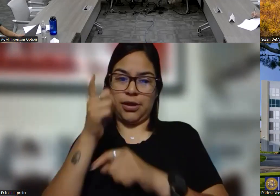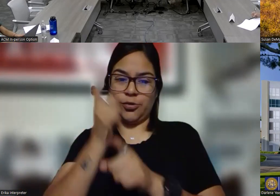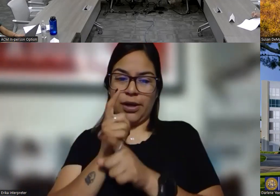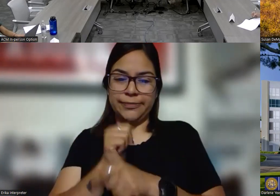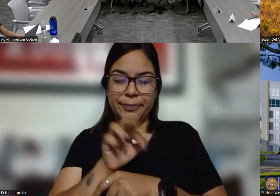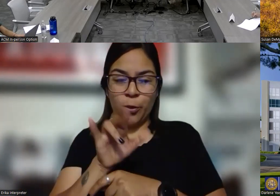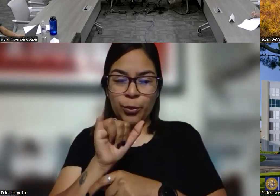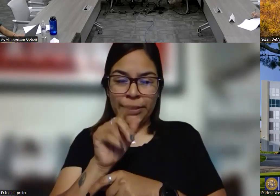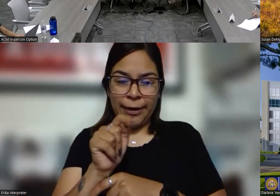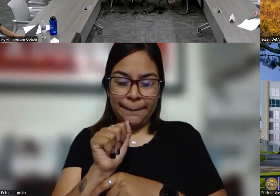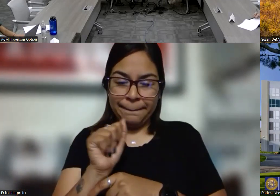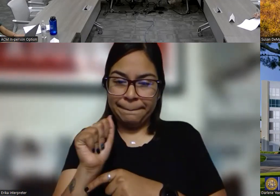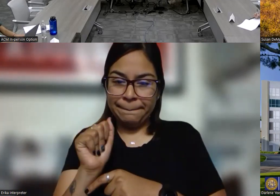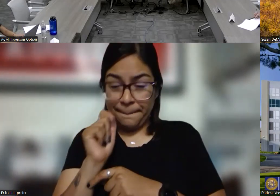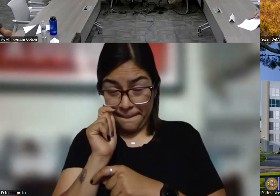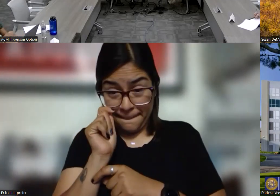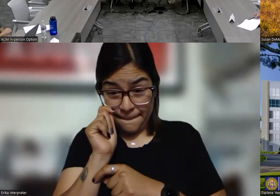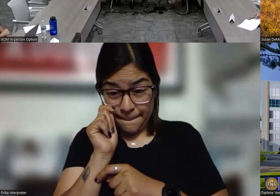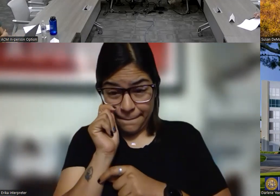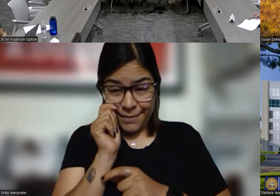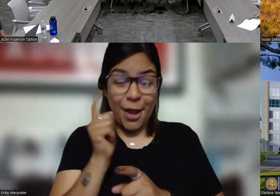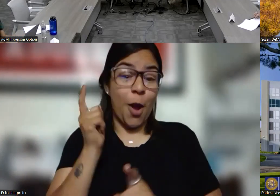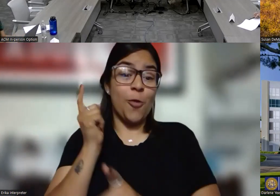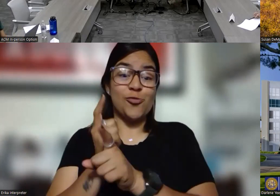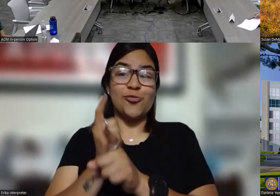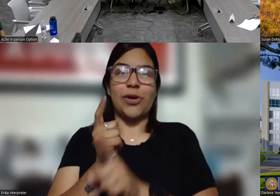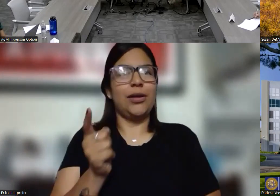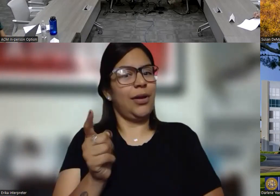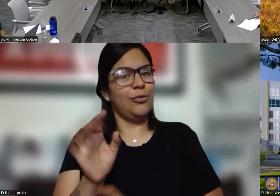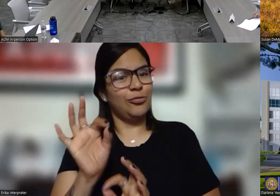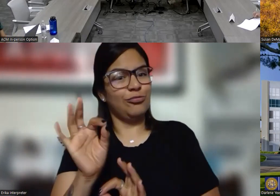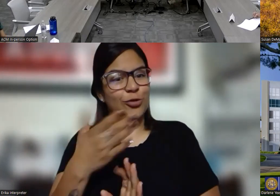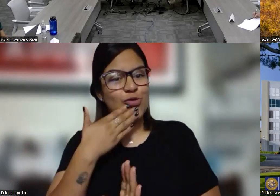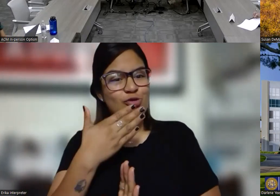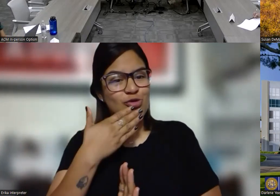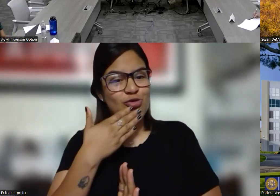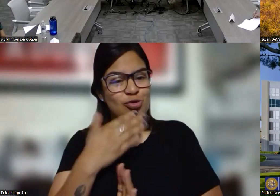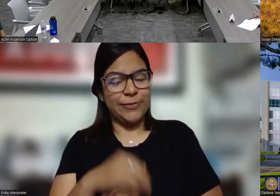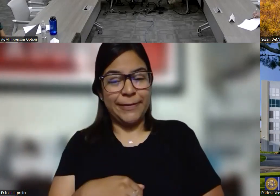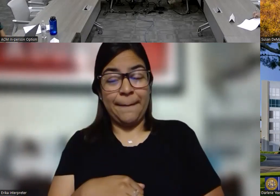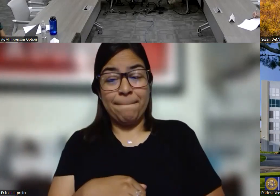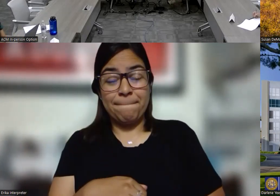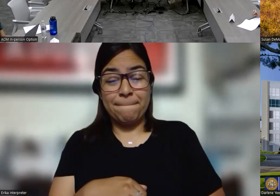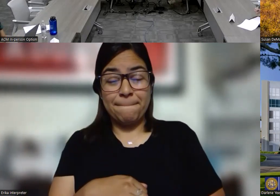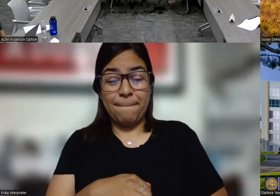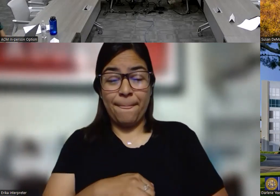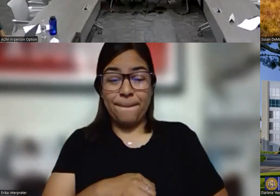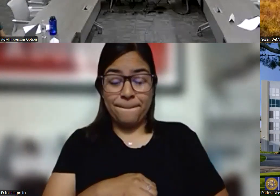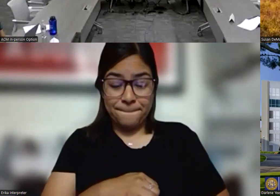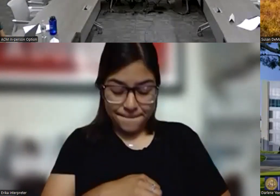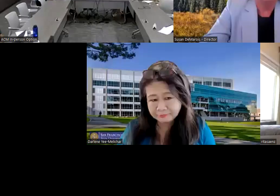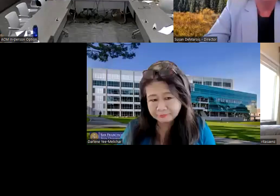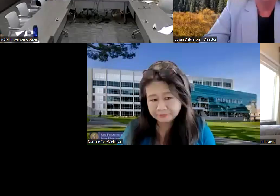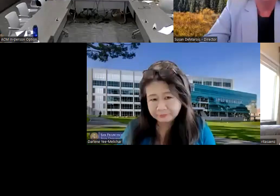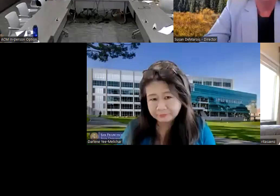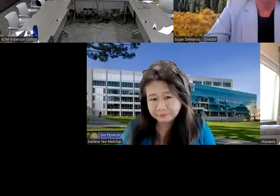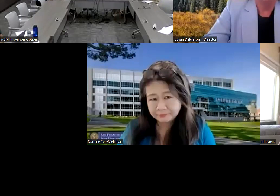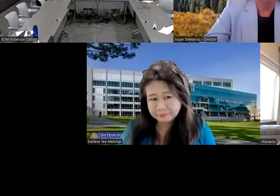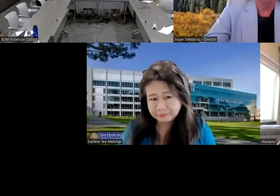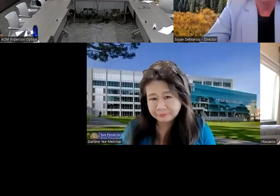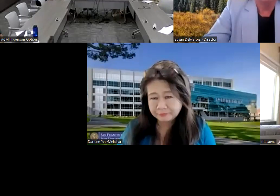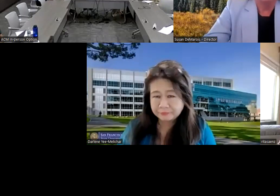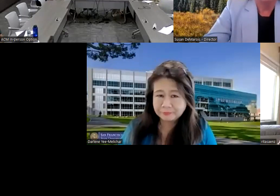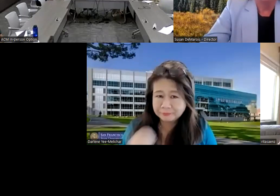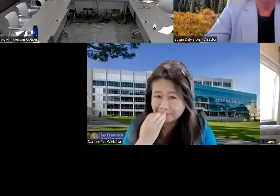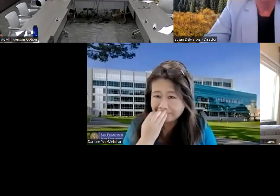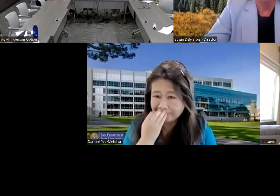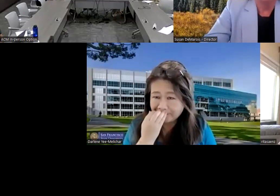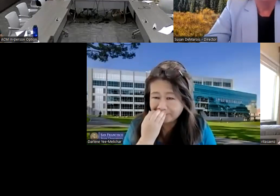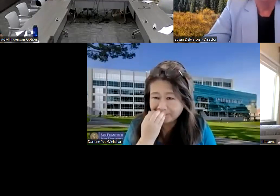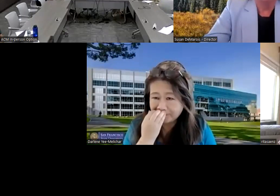question you're so perceptive did you well um we H at the ccoa meeting we had a discussion